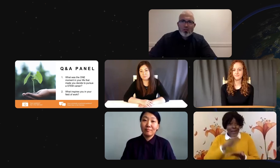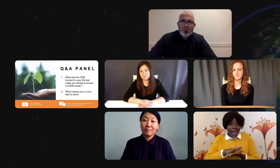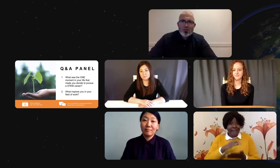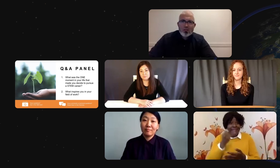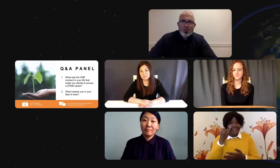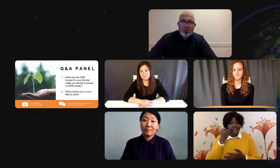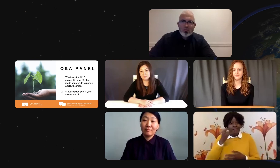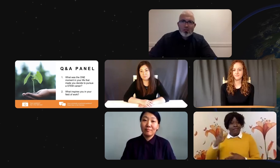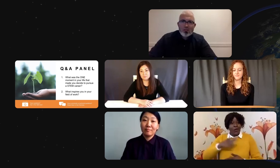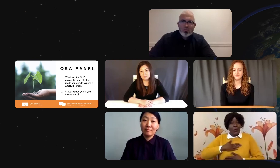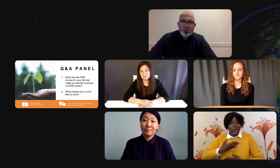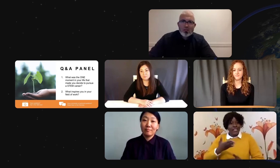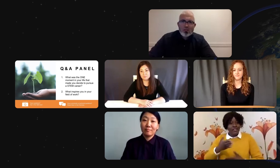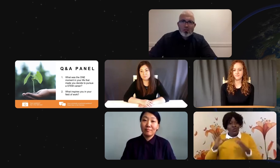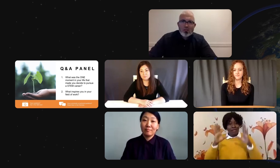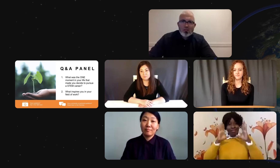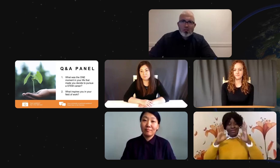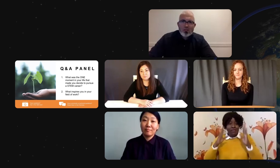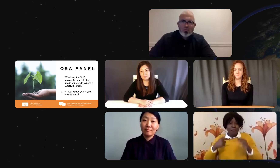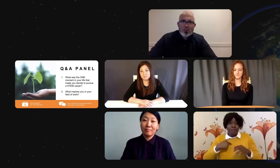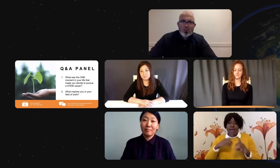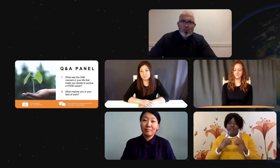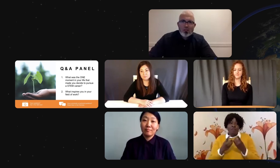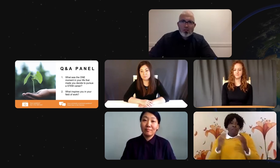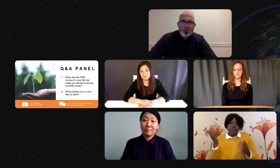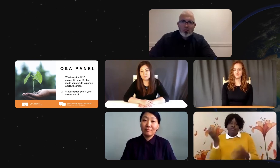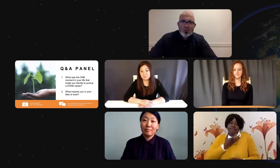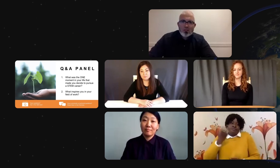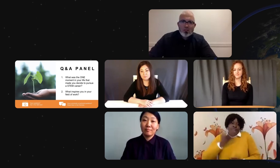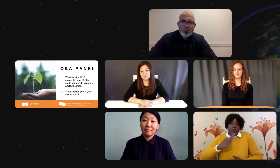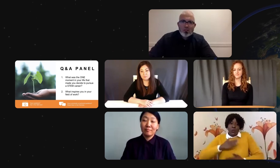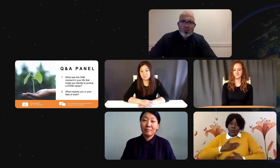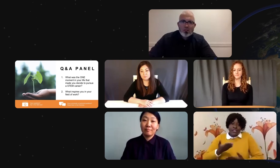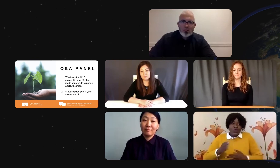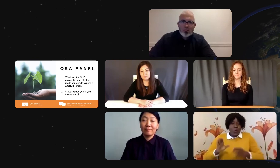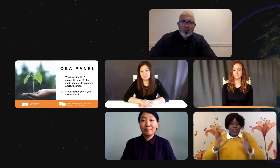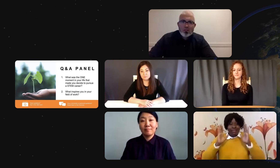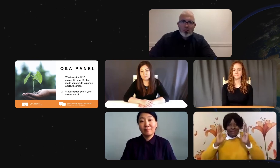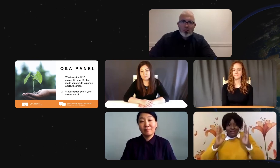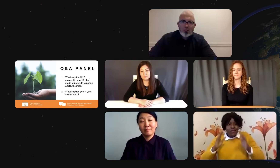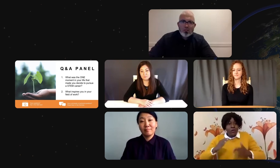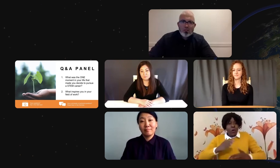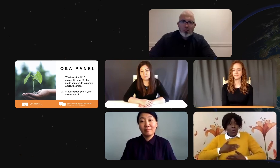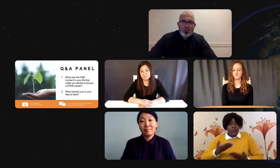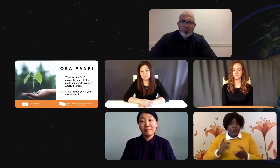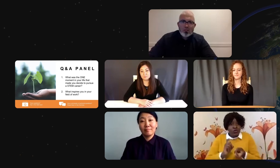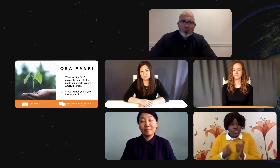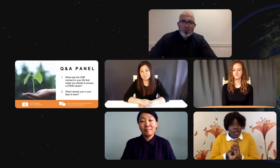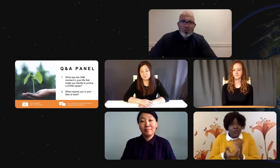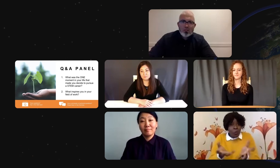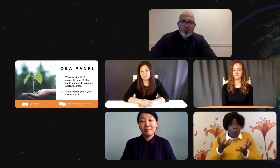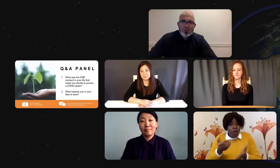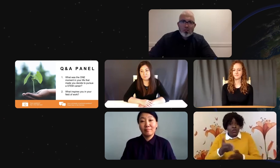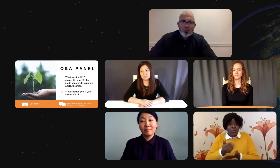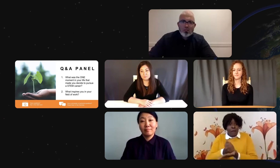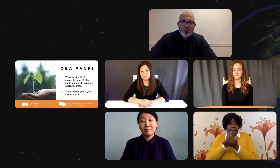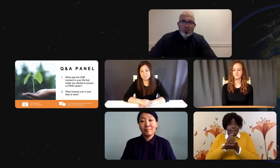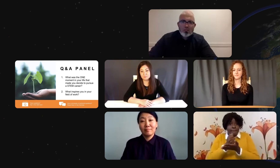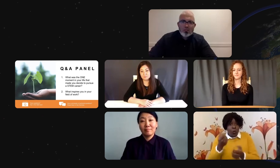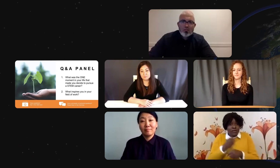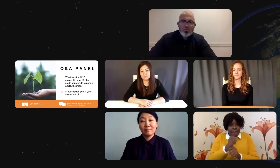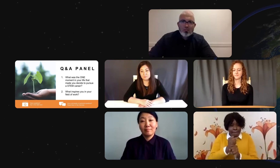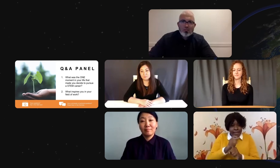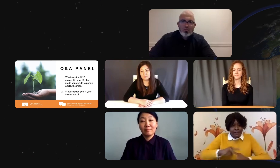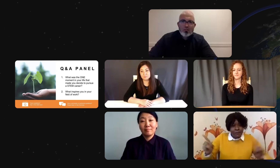Working with hearing people can be great if they're willing to be accommodating, flexible,